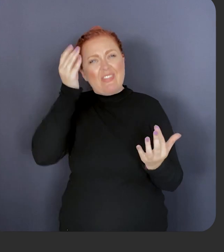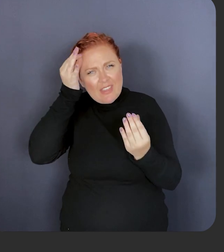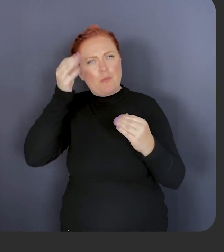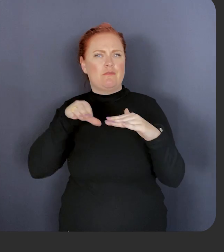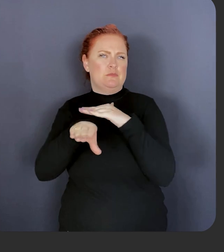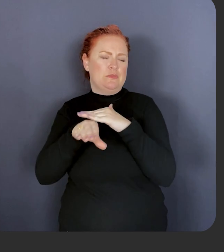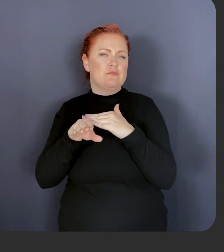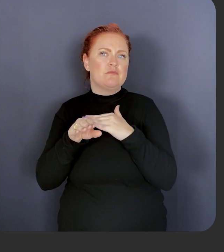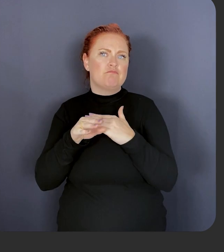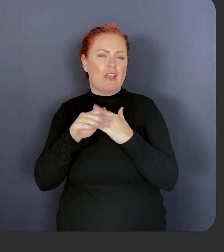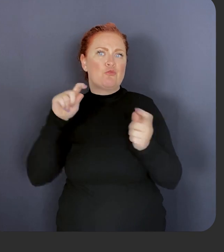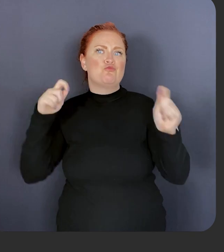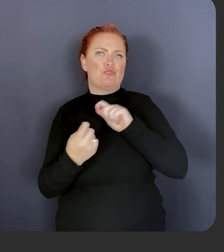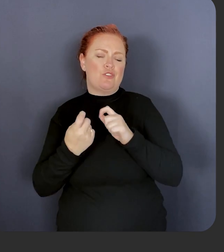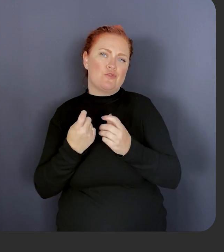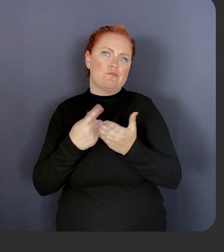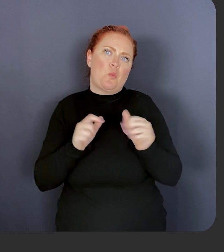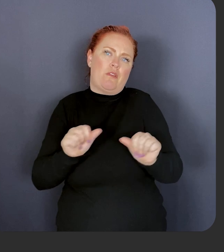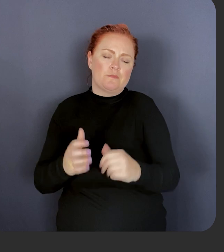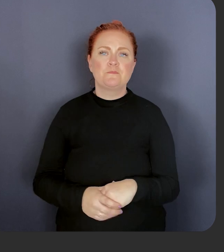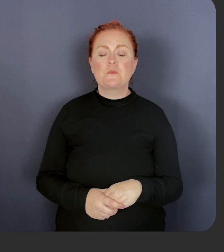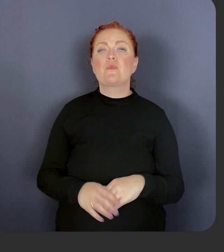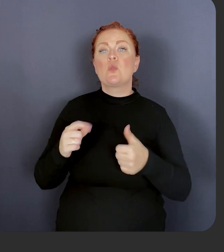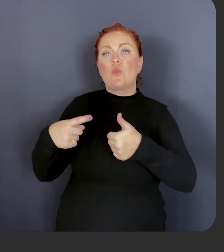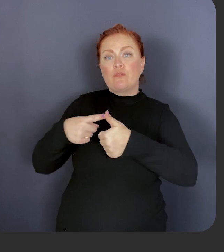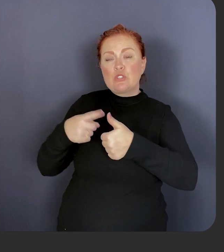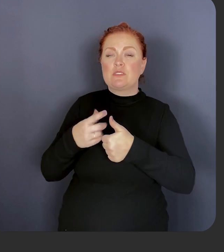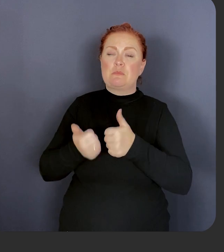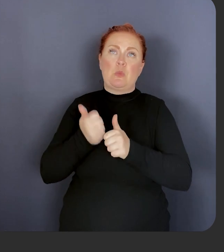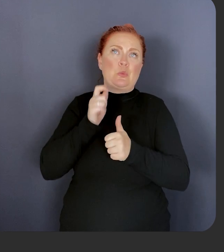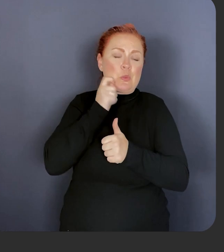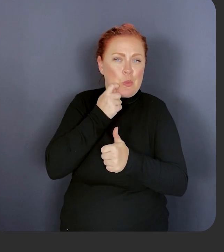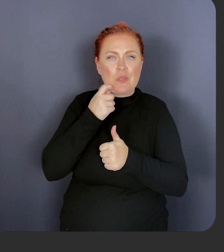think about accessibility and make these changes. So the first, and probably the coolest,